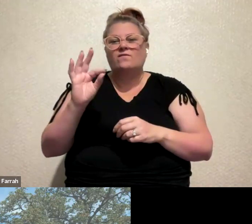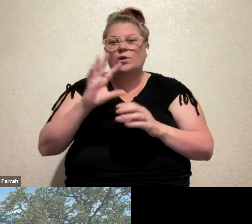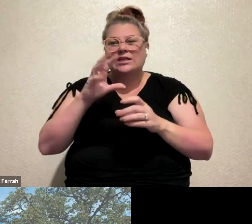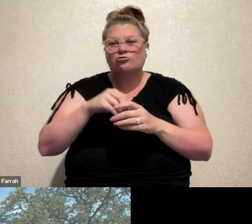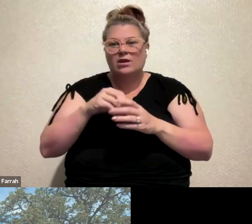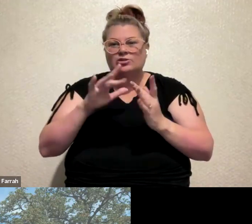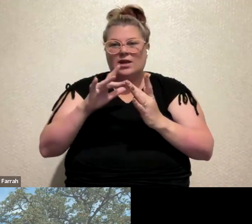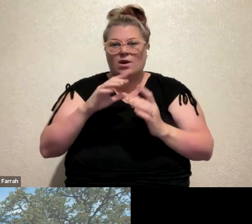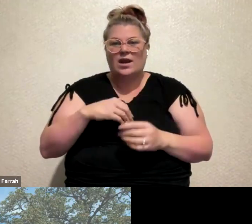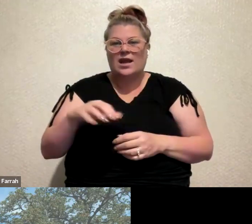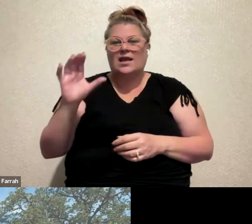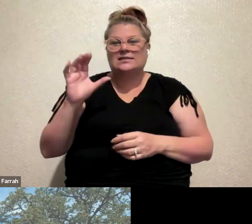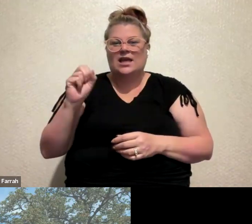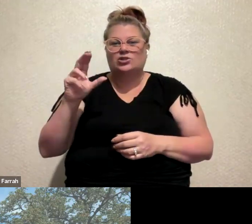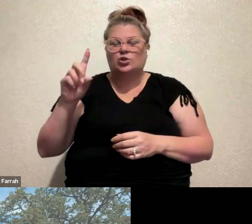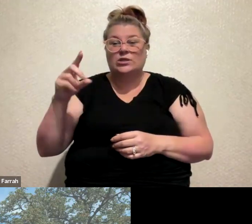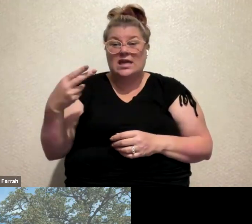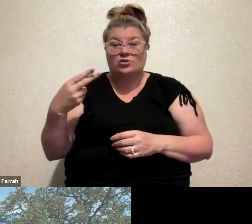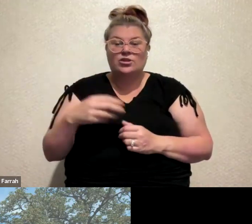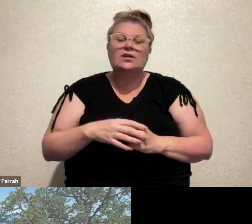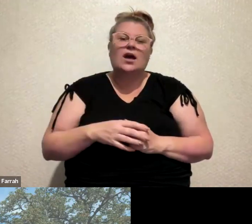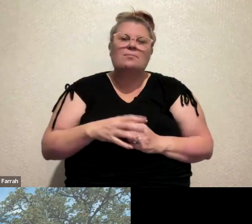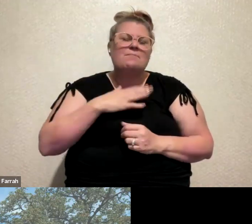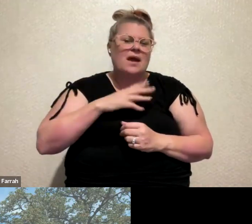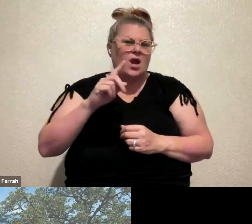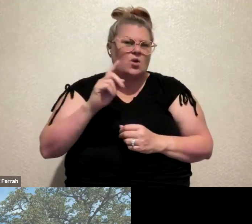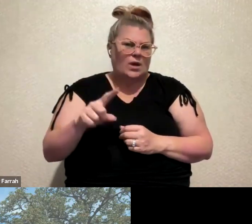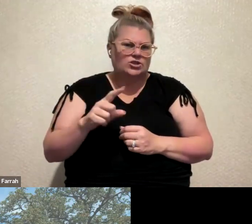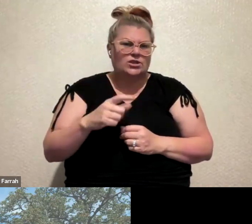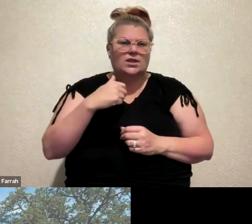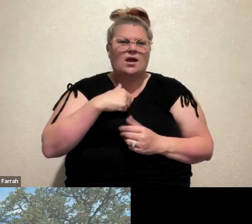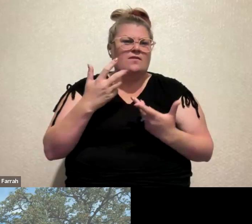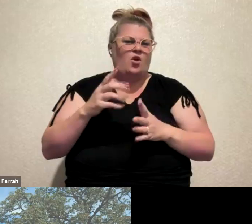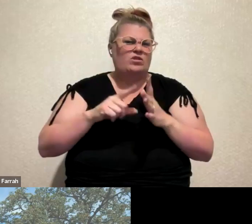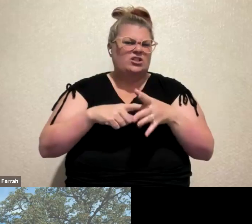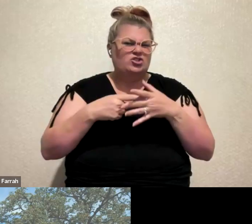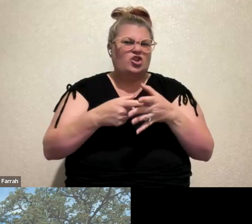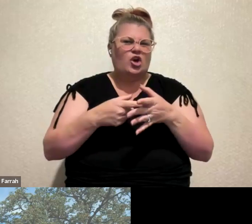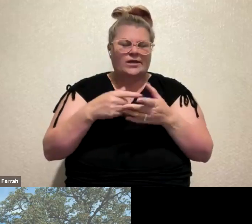University, Dominguez Hills. My question is, I've already started. It's more of a comment but also